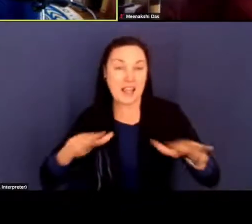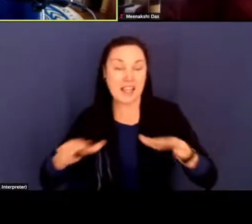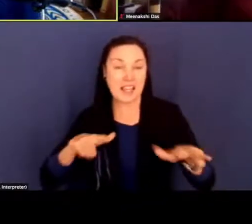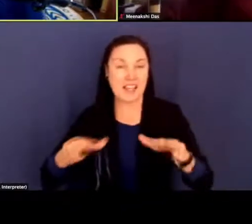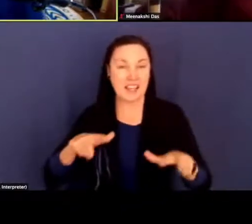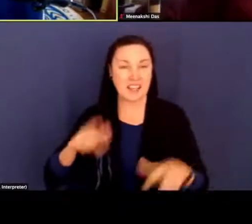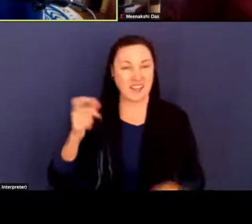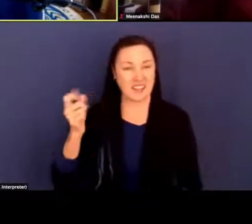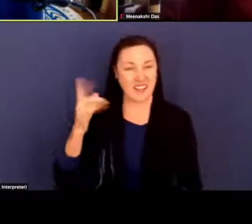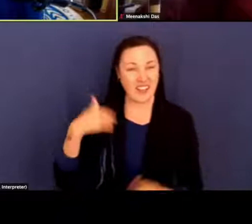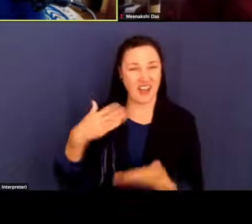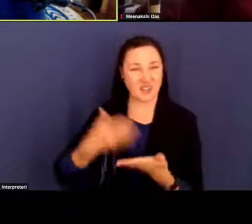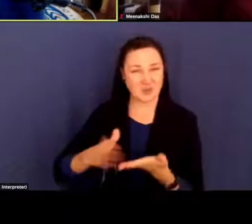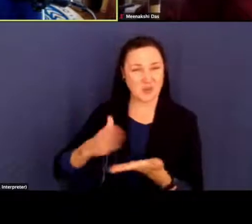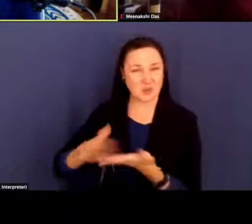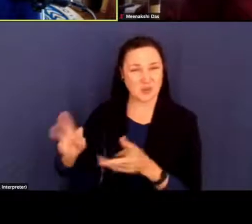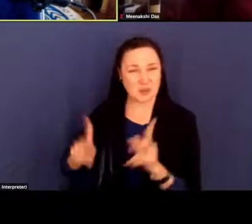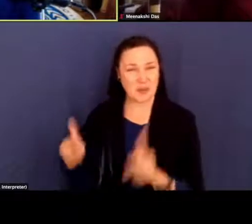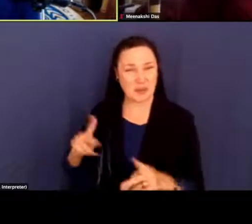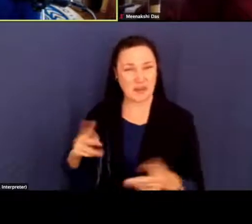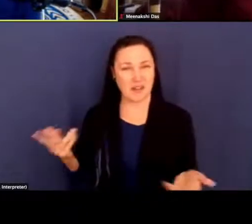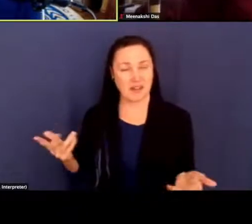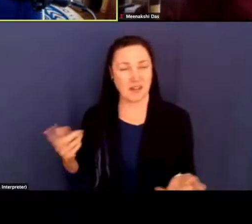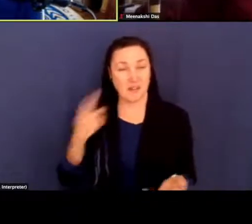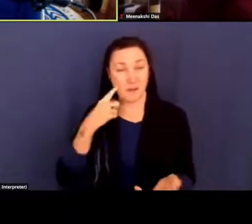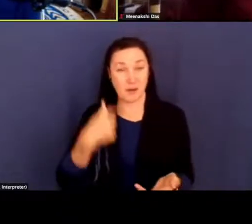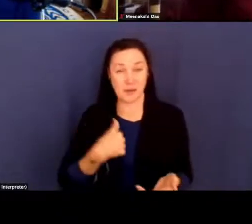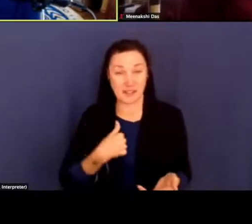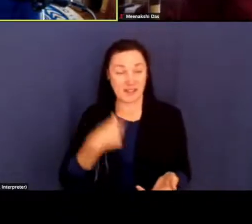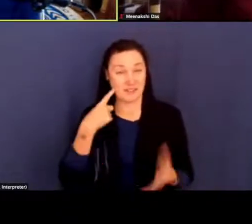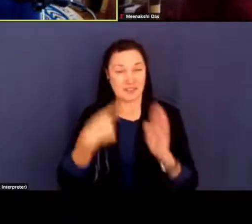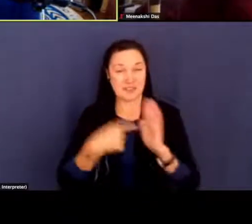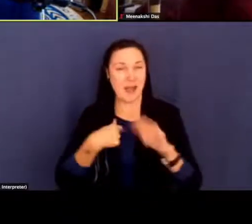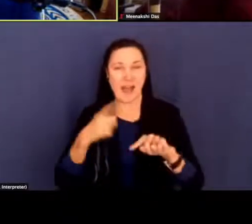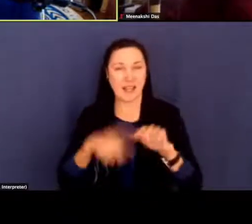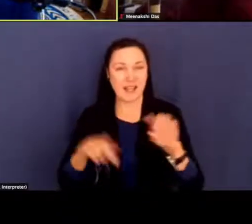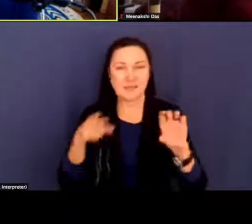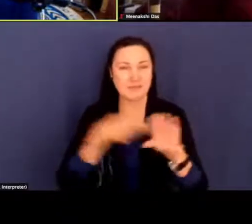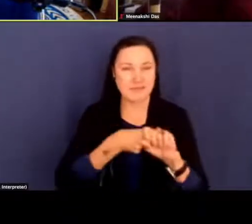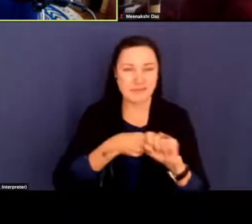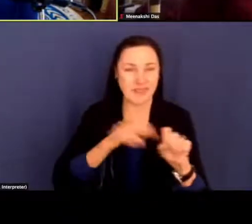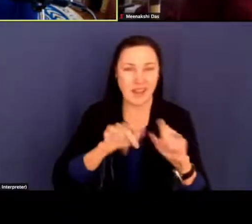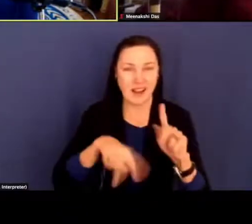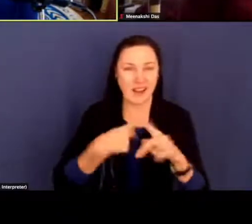it and for me with my condition, I cannot always participate in those things. So there is kind of